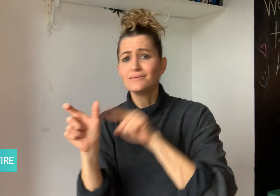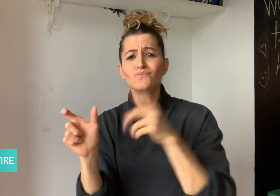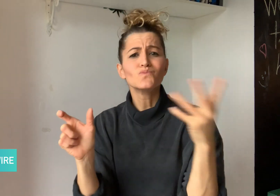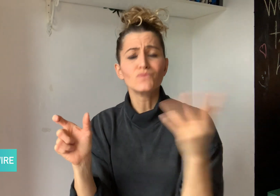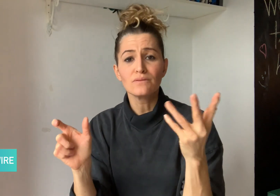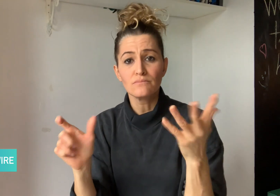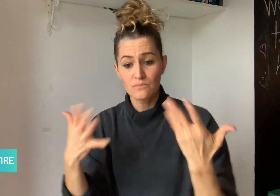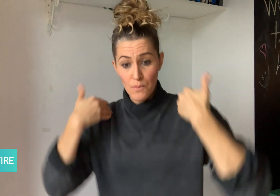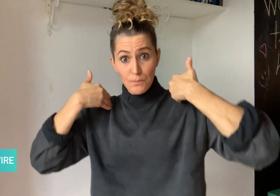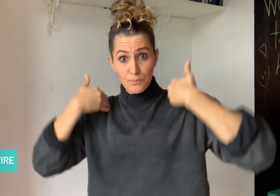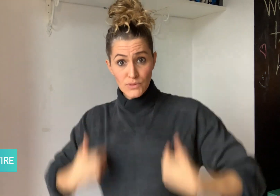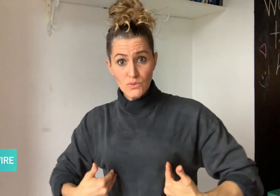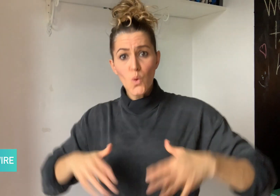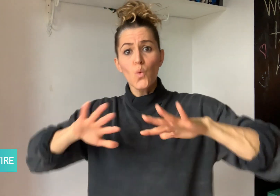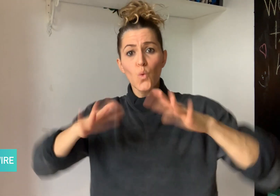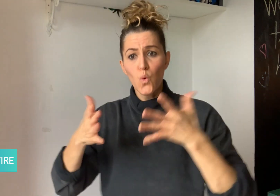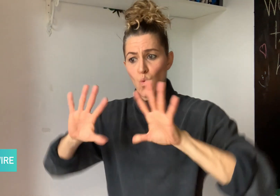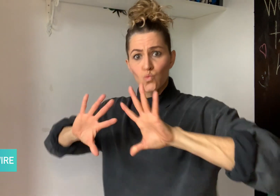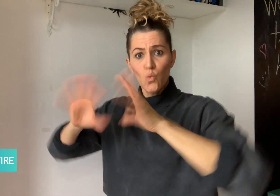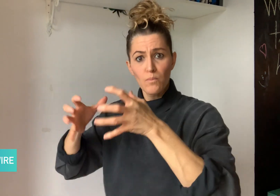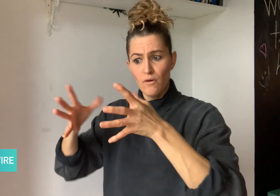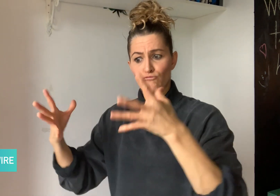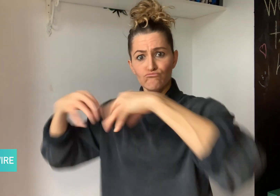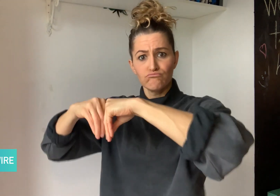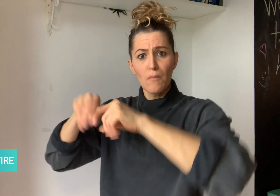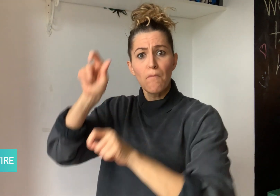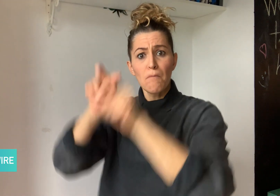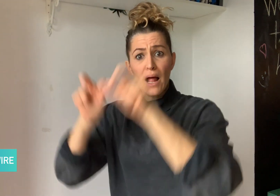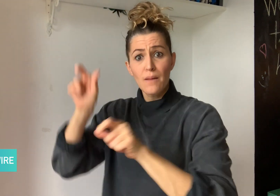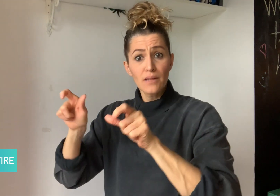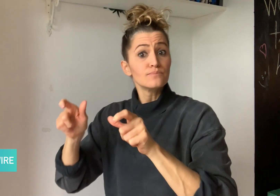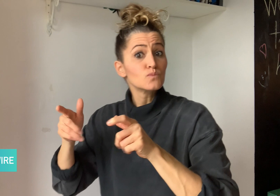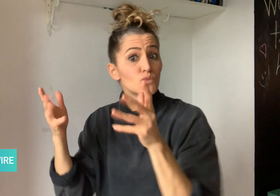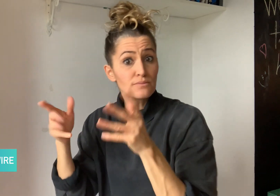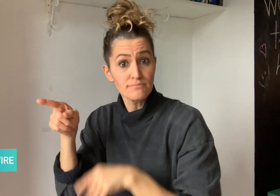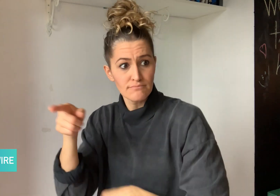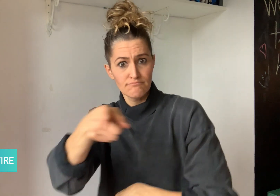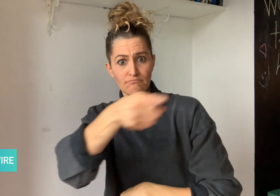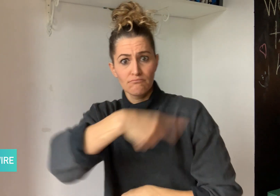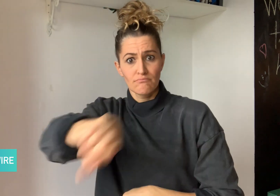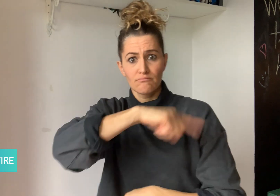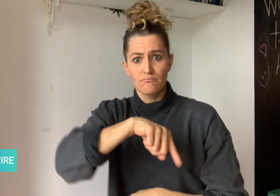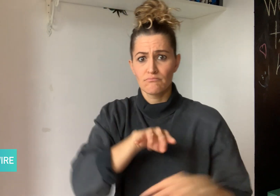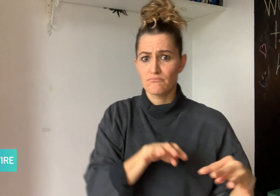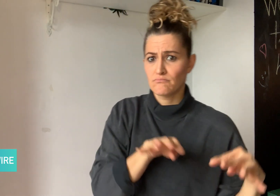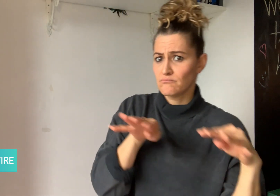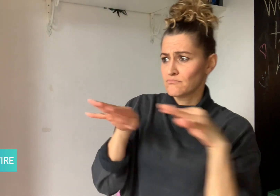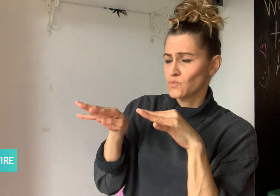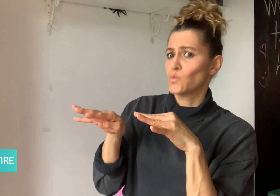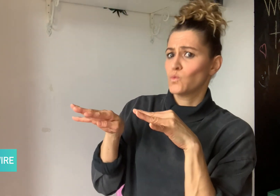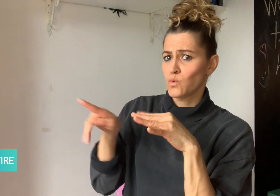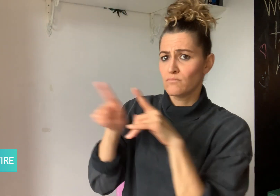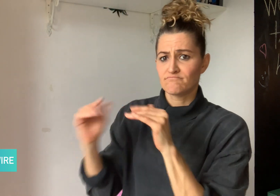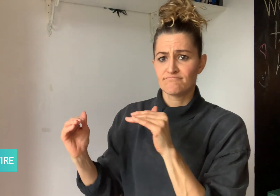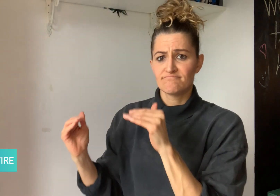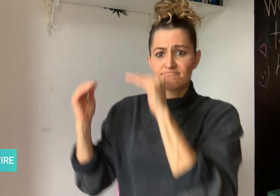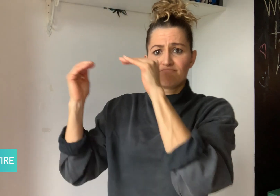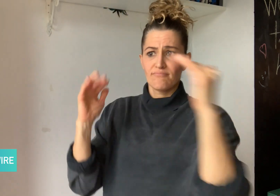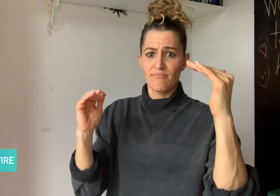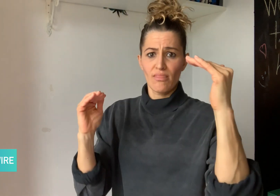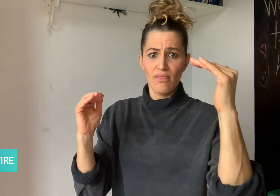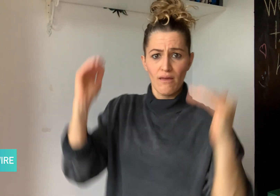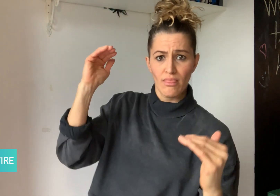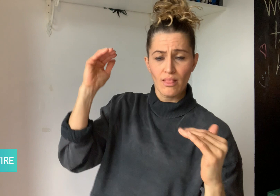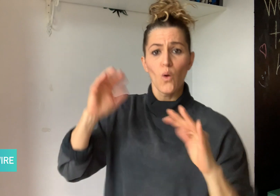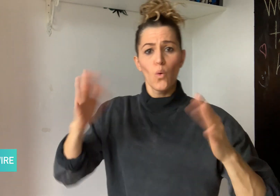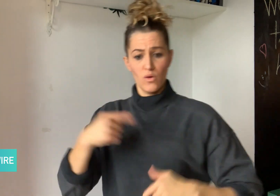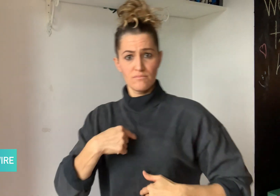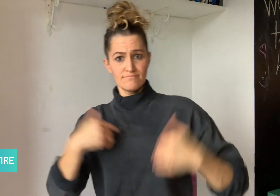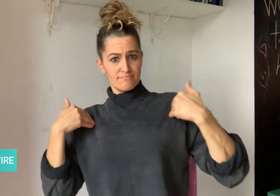of people who “are considered superior by others or by themselves,